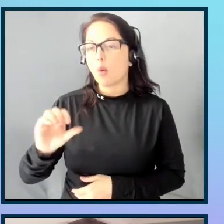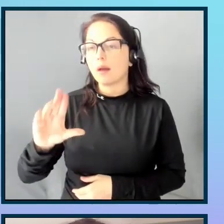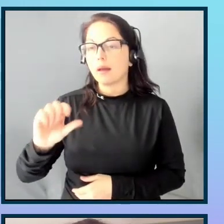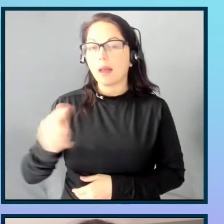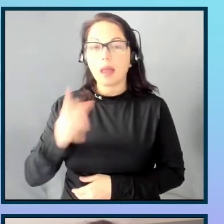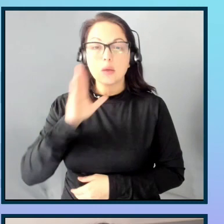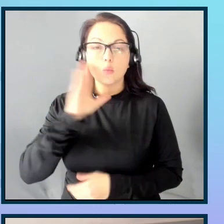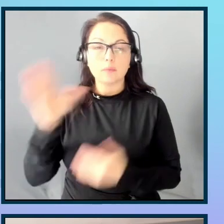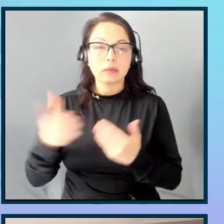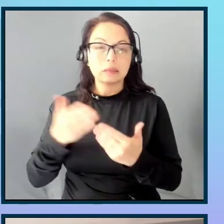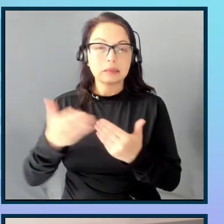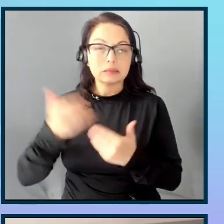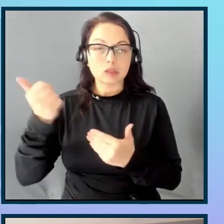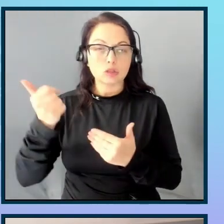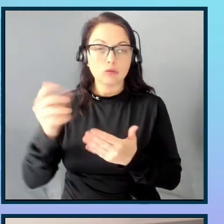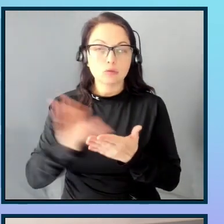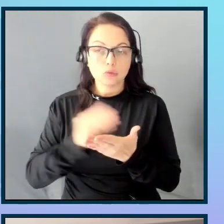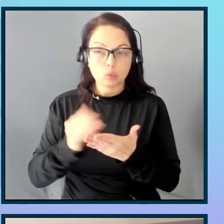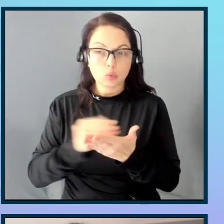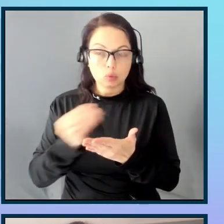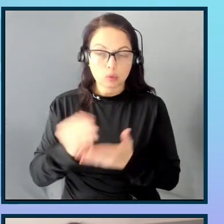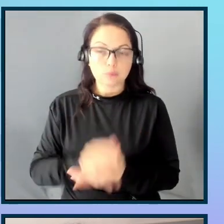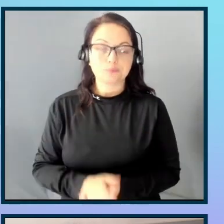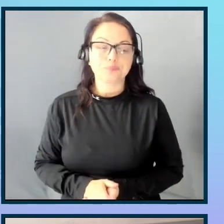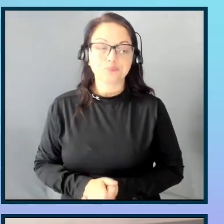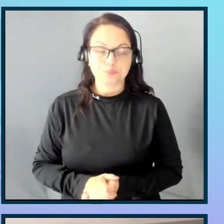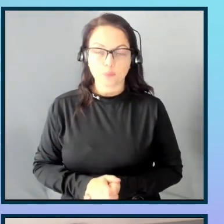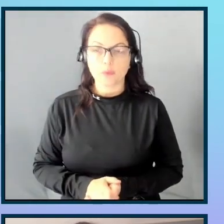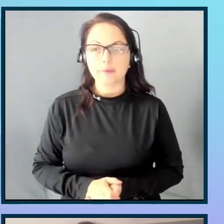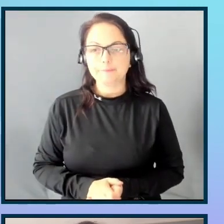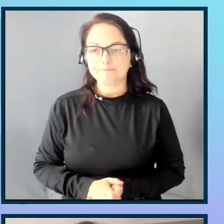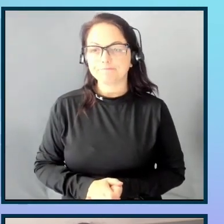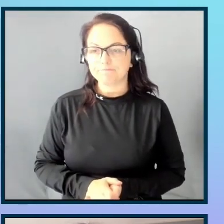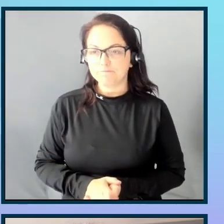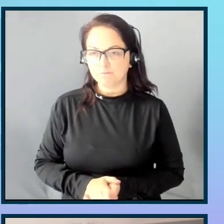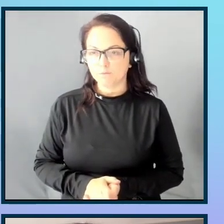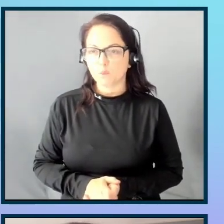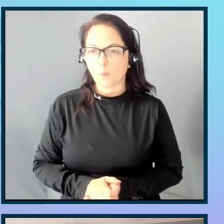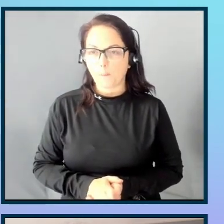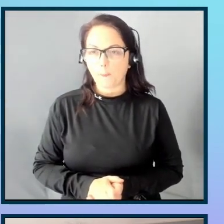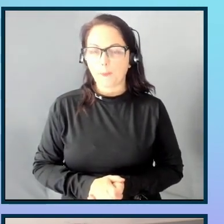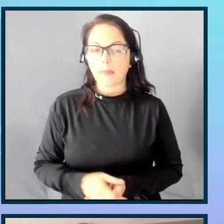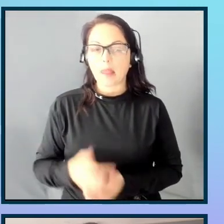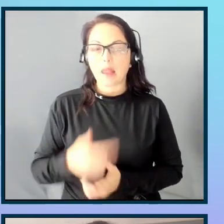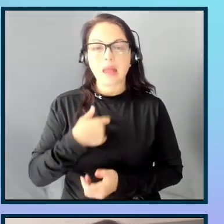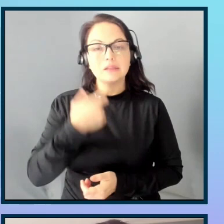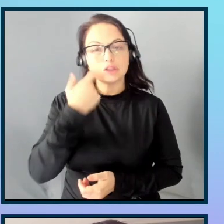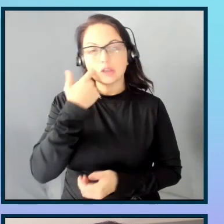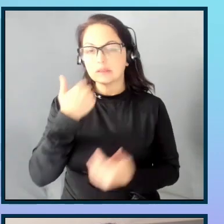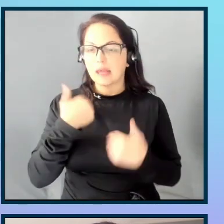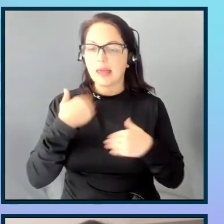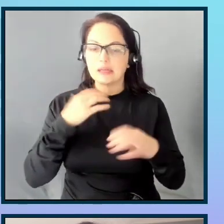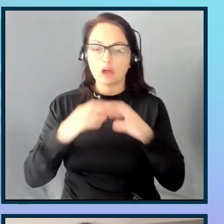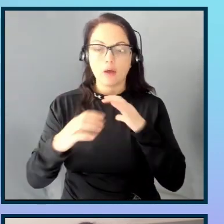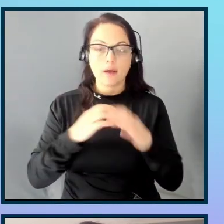I'll point you back to the 2.2 conversation I just had. It gets pretty complicated.